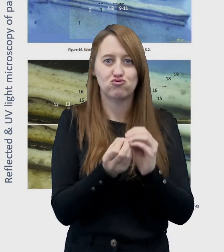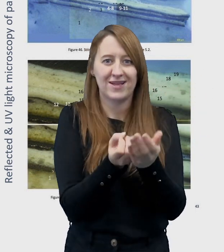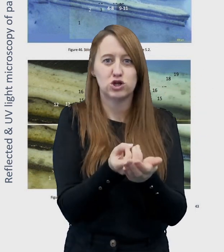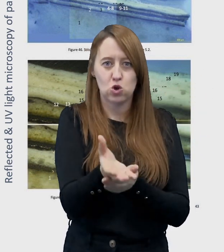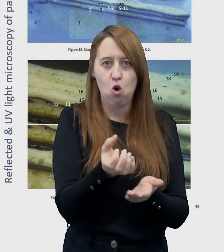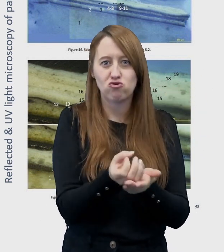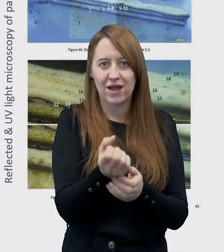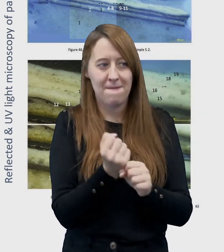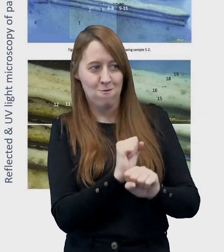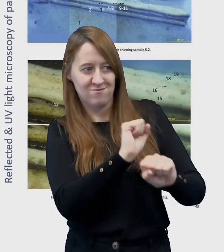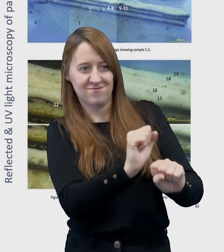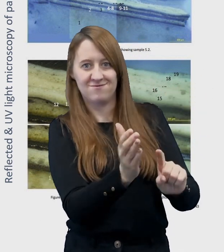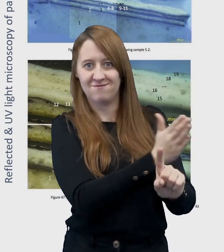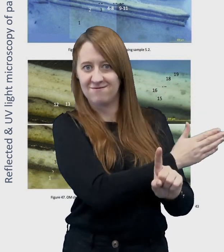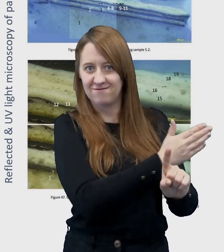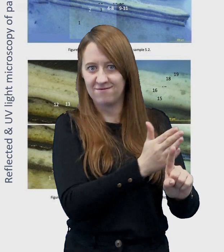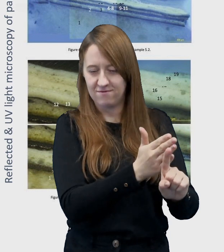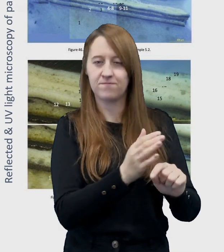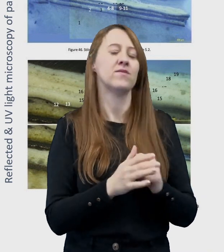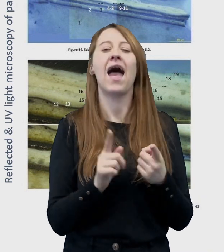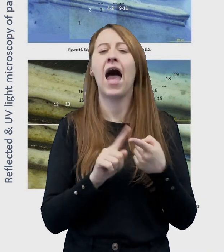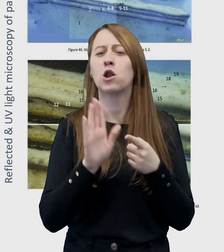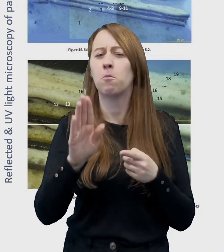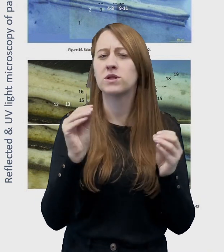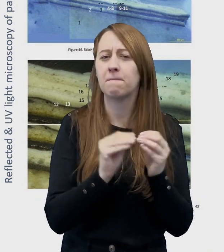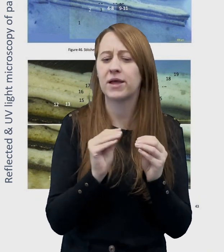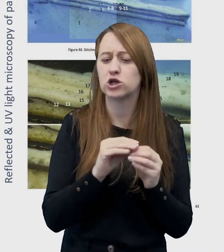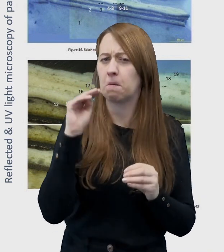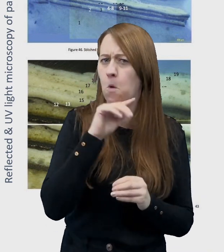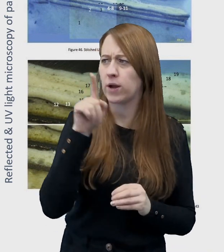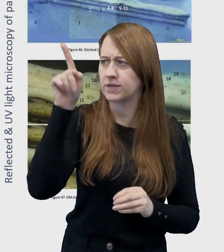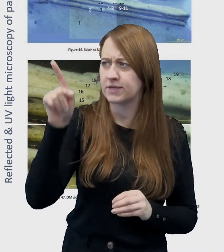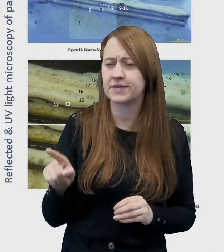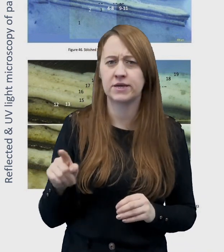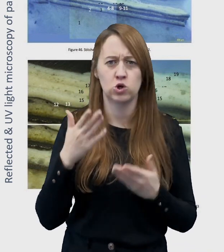And it's important to say that the differences in each of the samples taken indicates the number of restorations that the